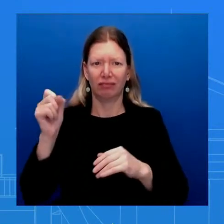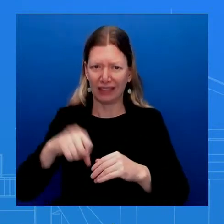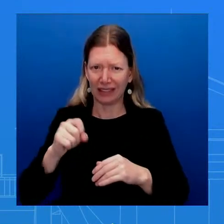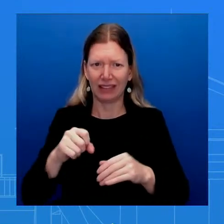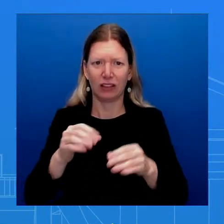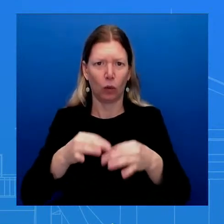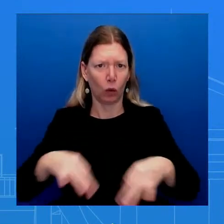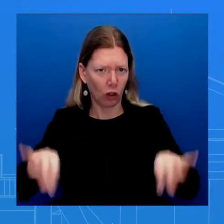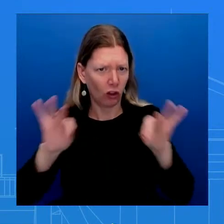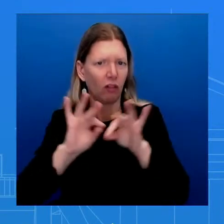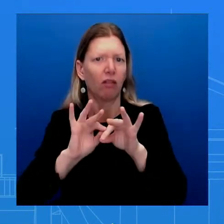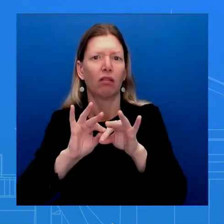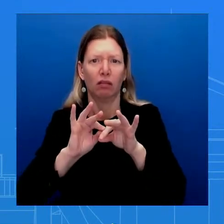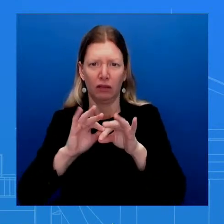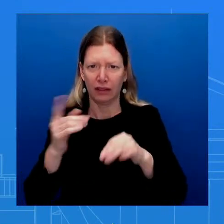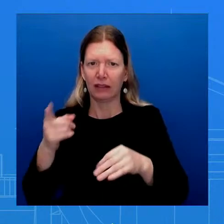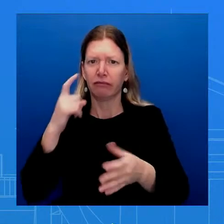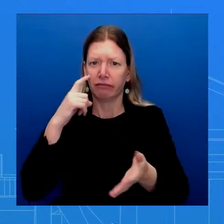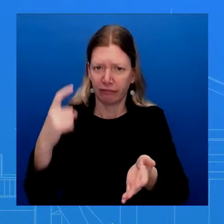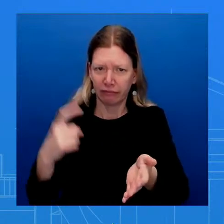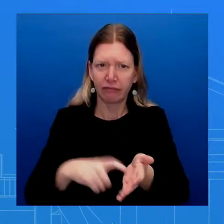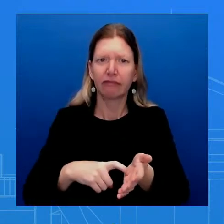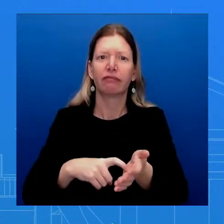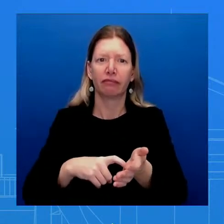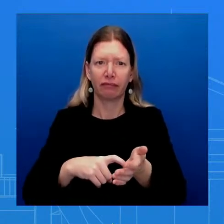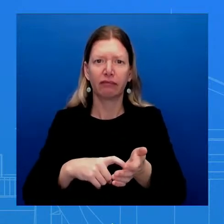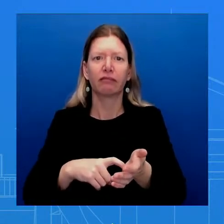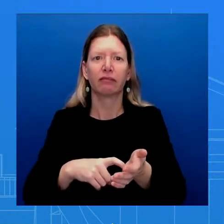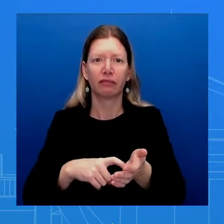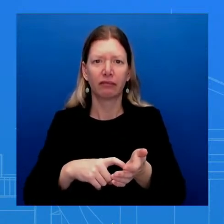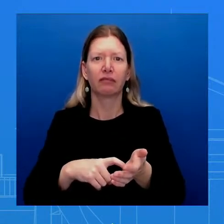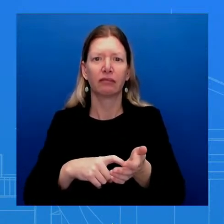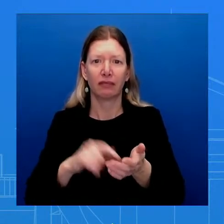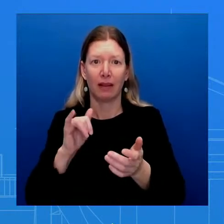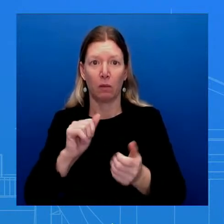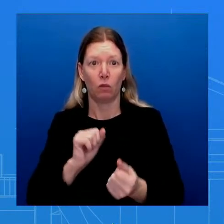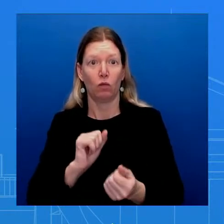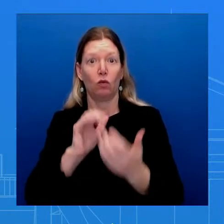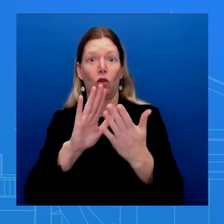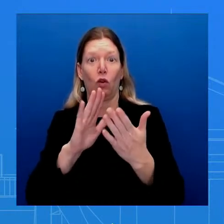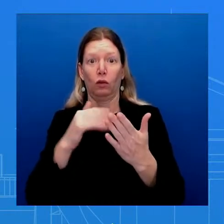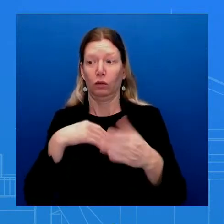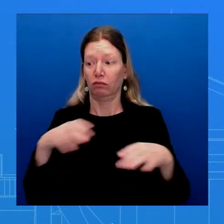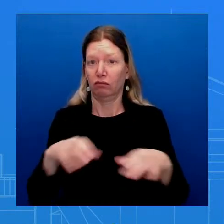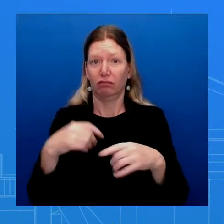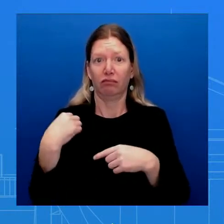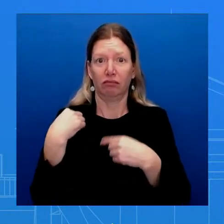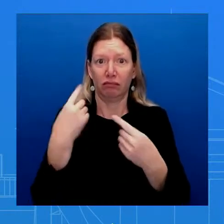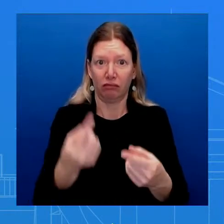that we've been taking thus far has produced outcomes and results that have not only benefited the Israeli people